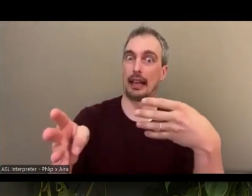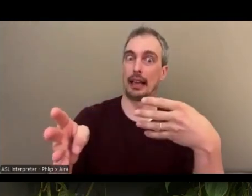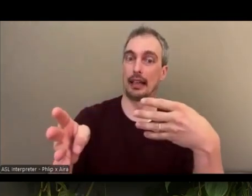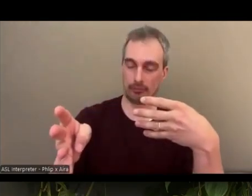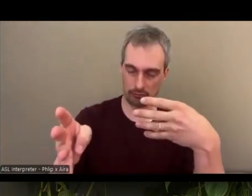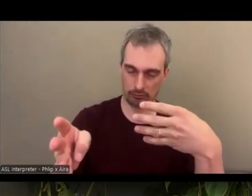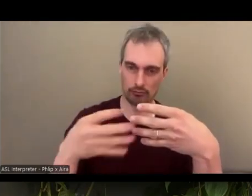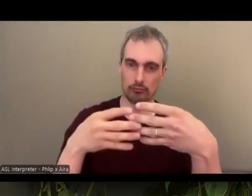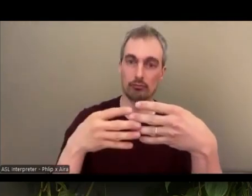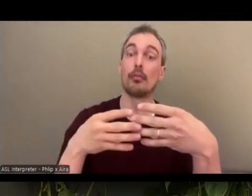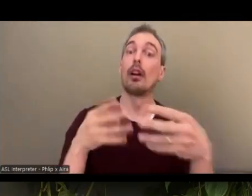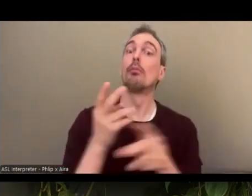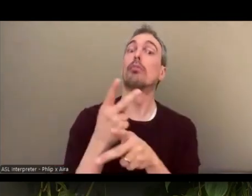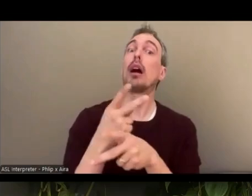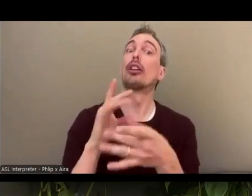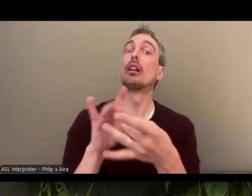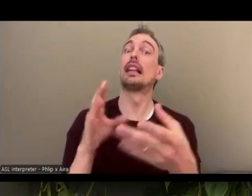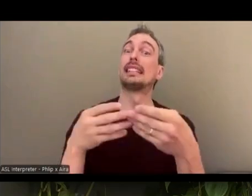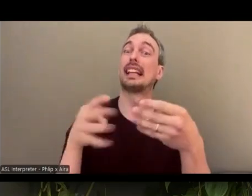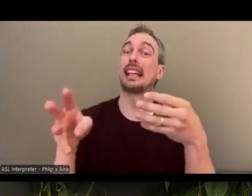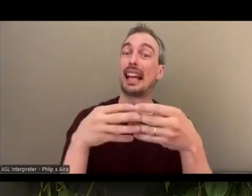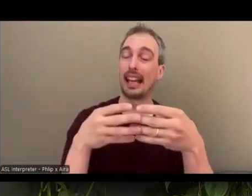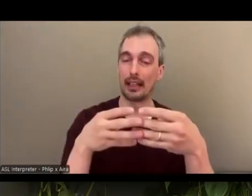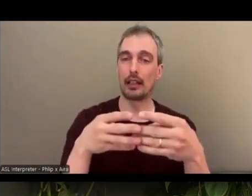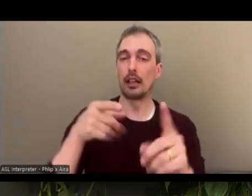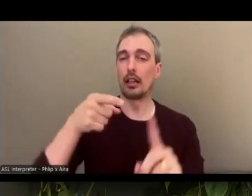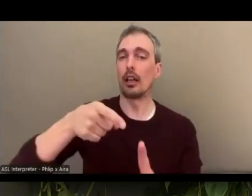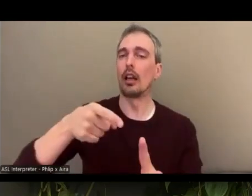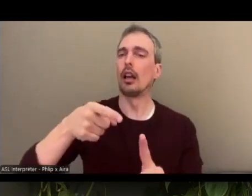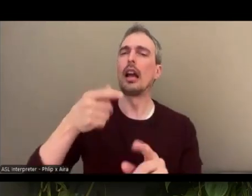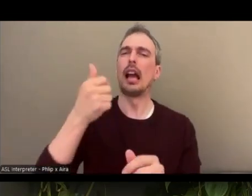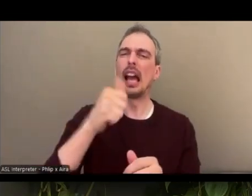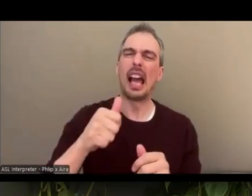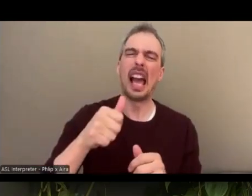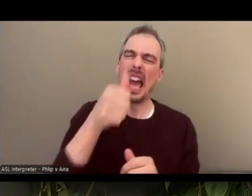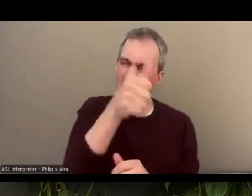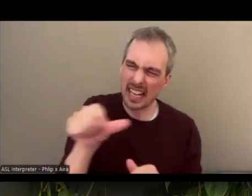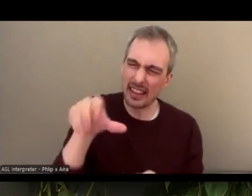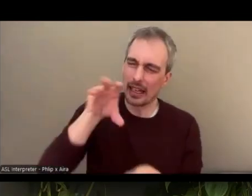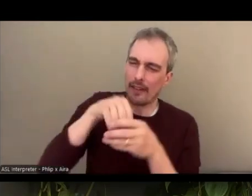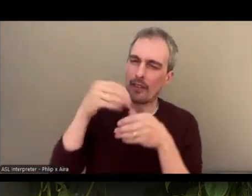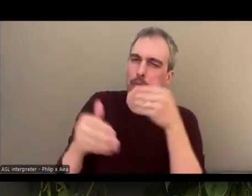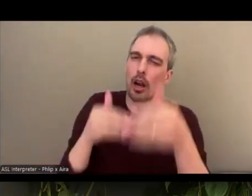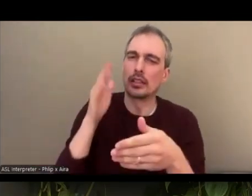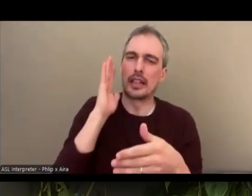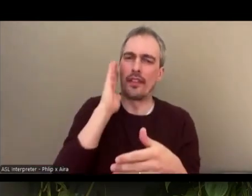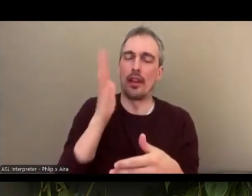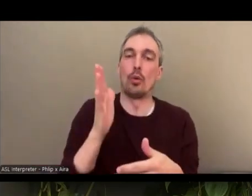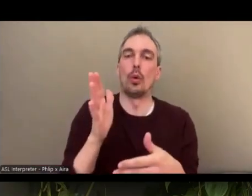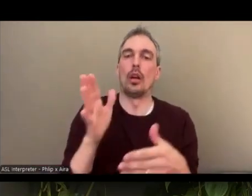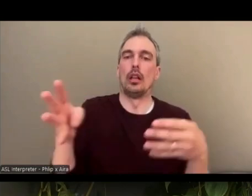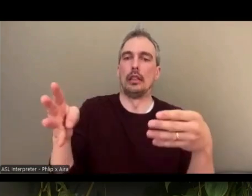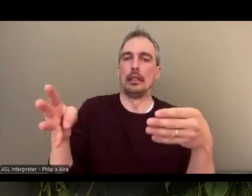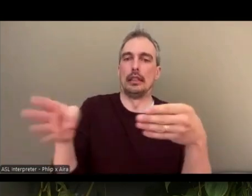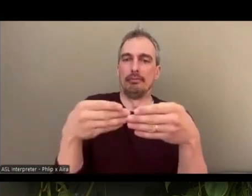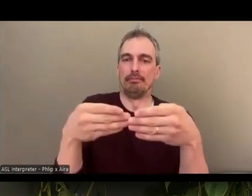release gate is anything in the process that might detect a problem severe enough to sort of stop the line and prevent the software from going out.